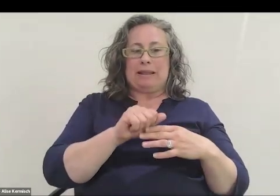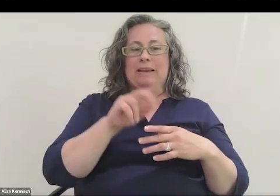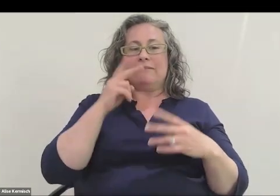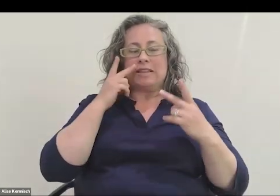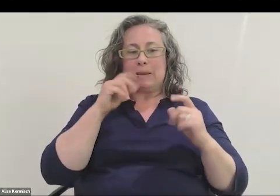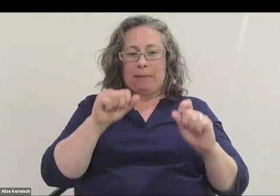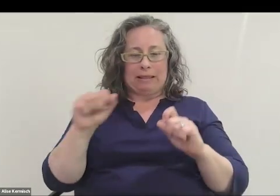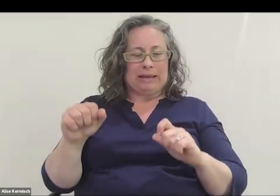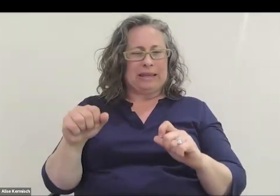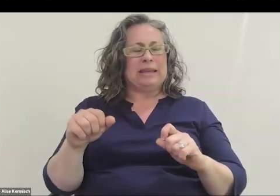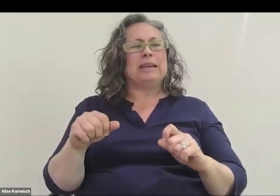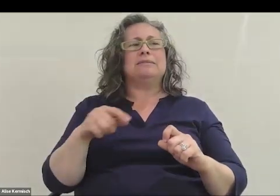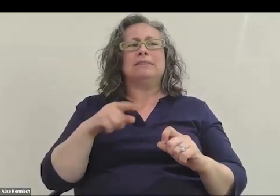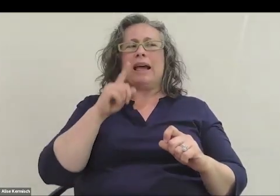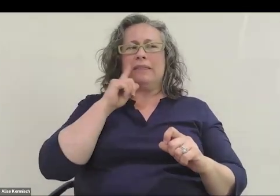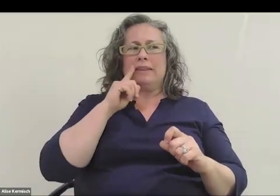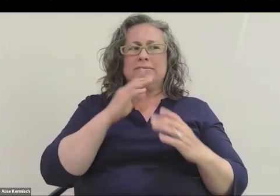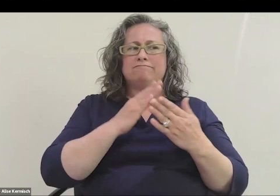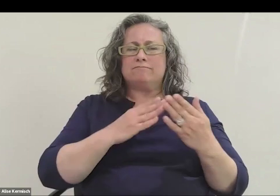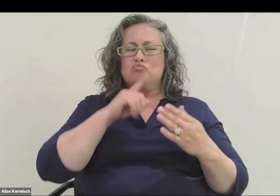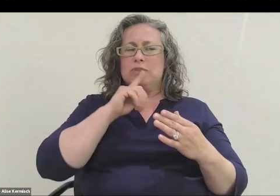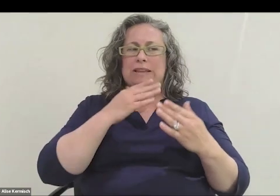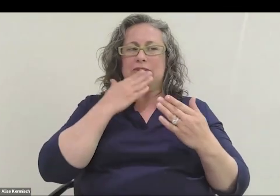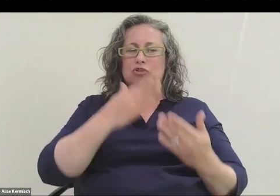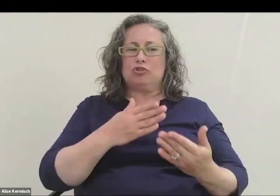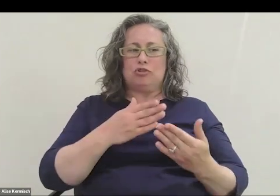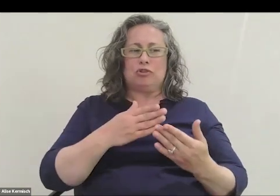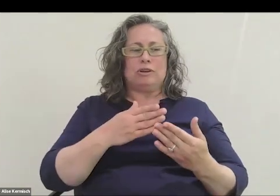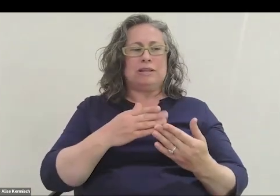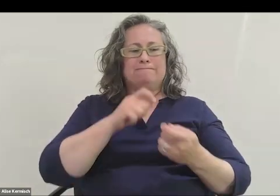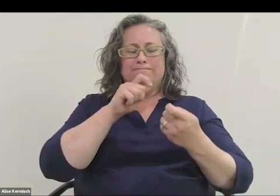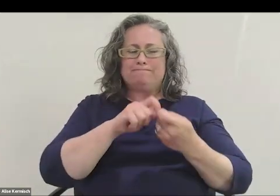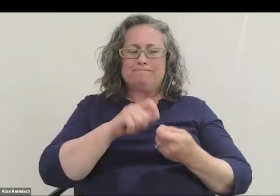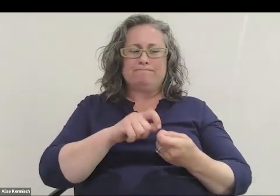I think there are some really good, specific disability orgs out there for specific types of disability.